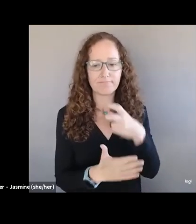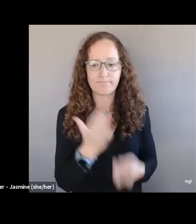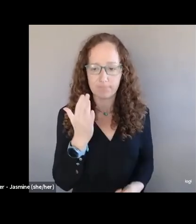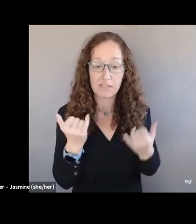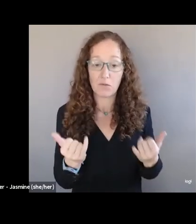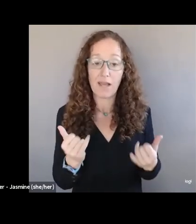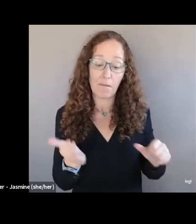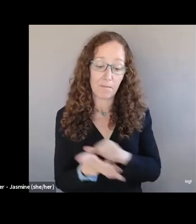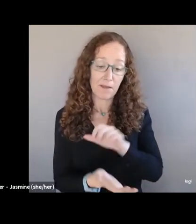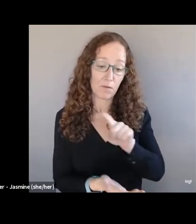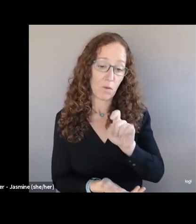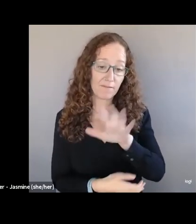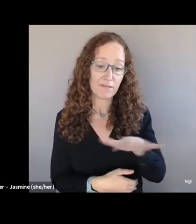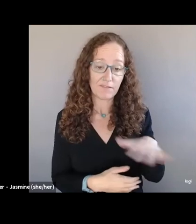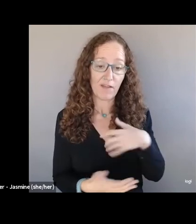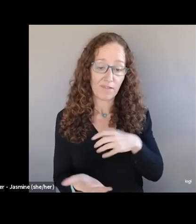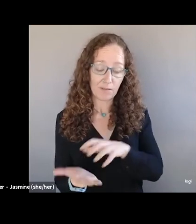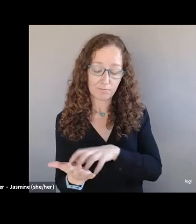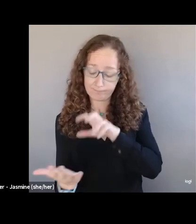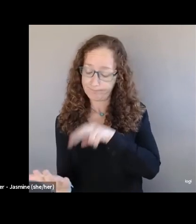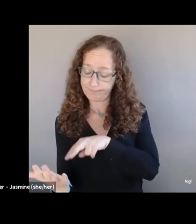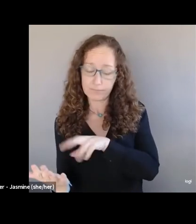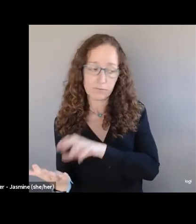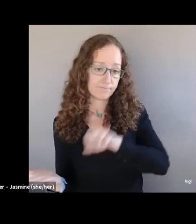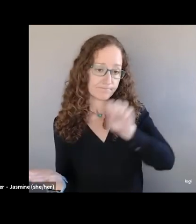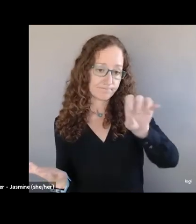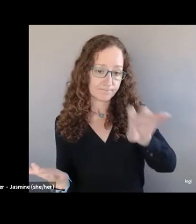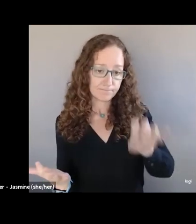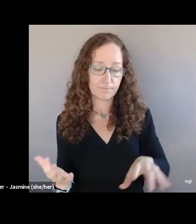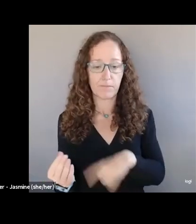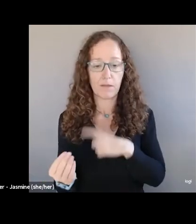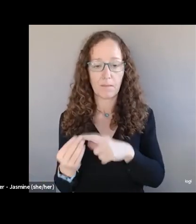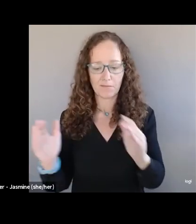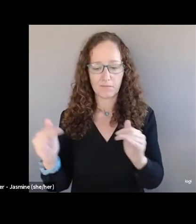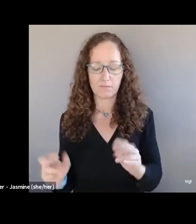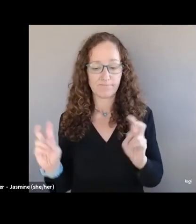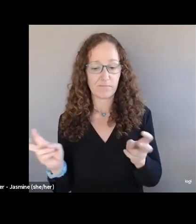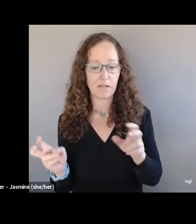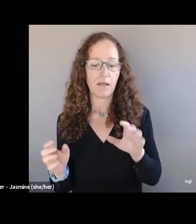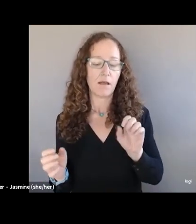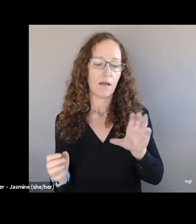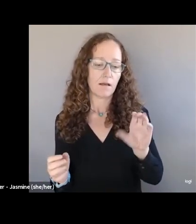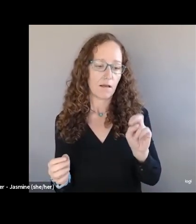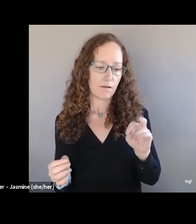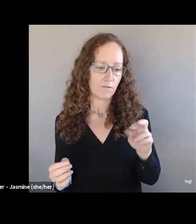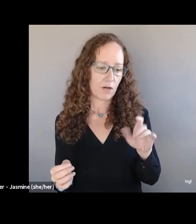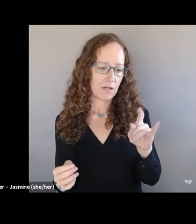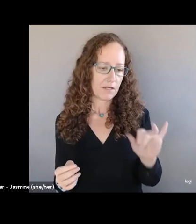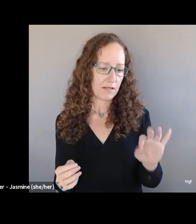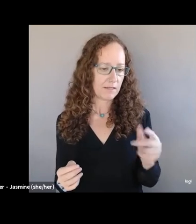the subheading confronting settler lives, when we say their names, when we articulate the histories and contemporary moves